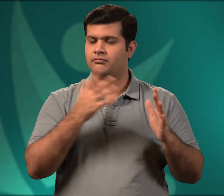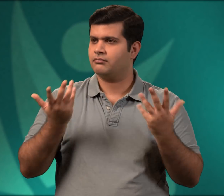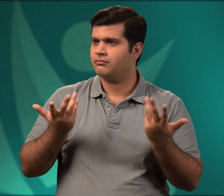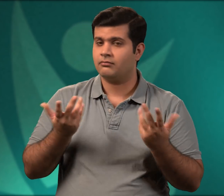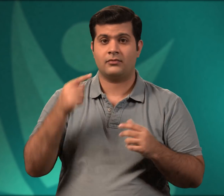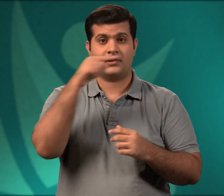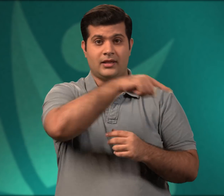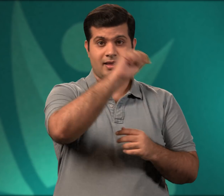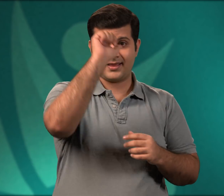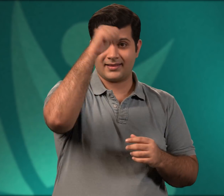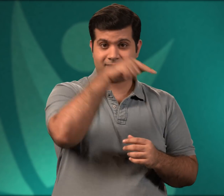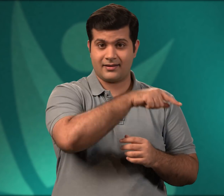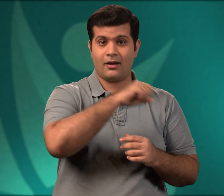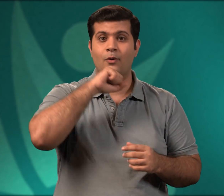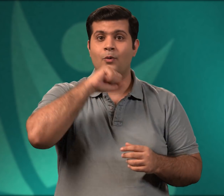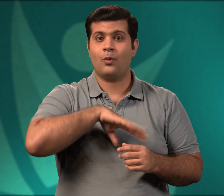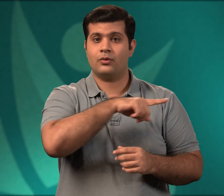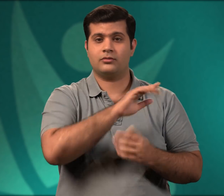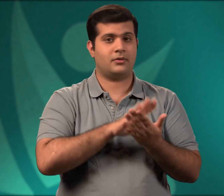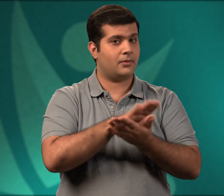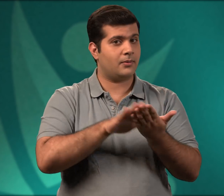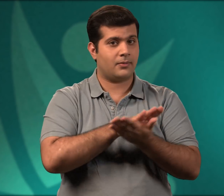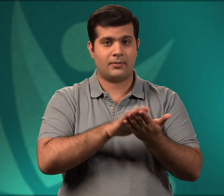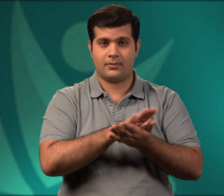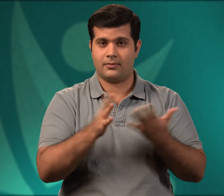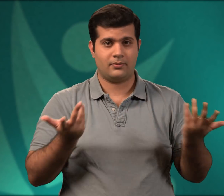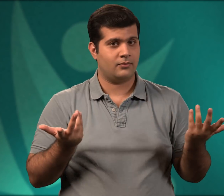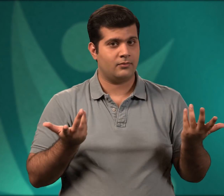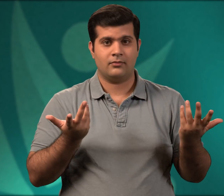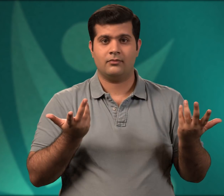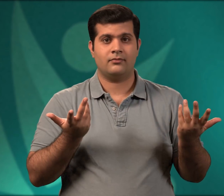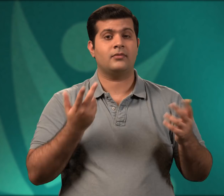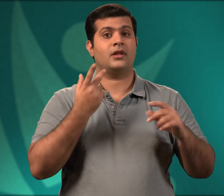This was because India did not have a youth association.